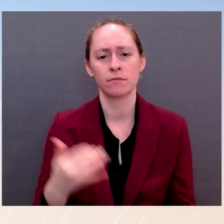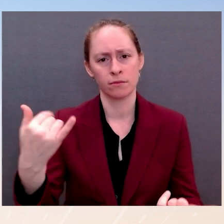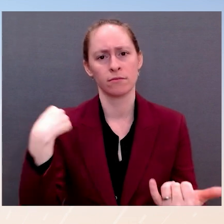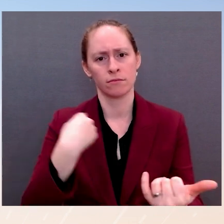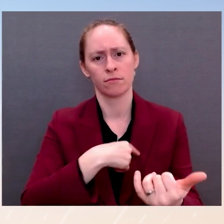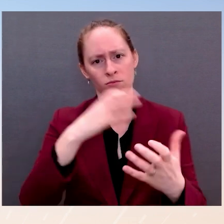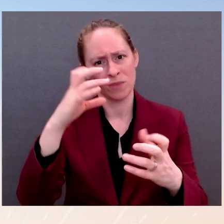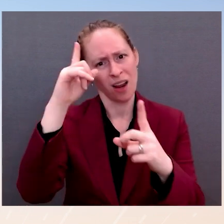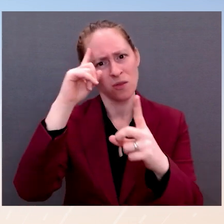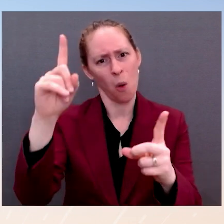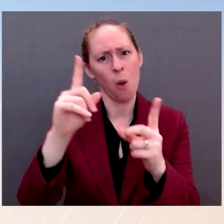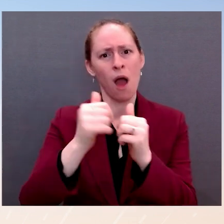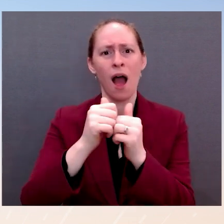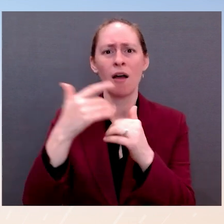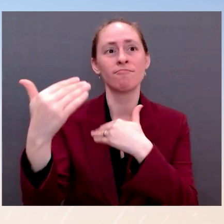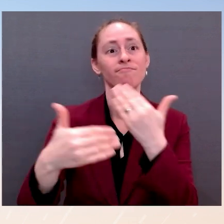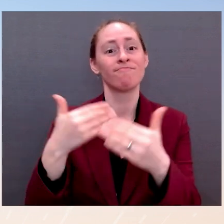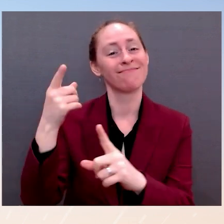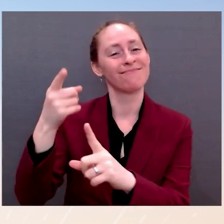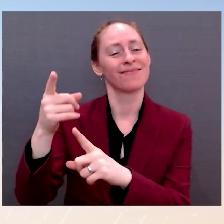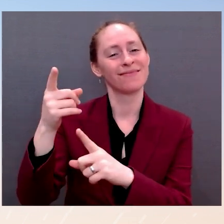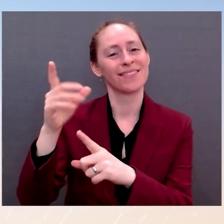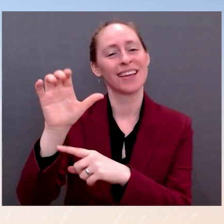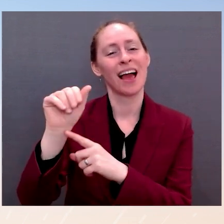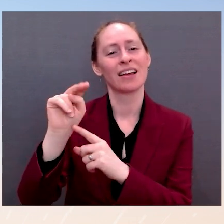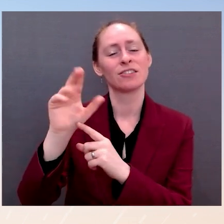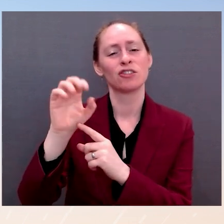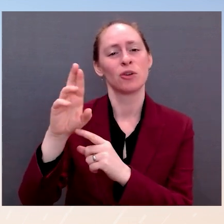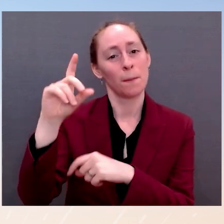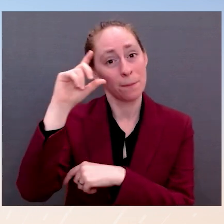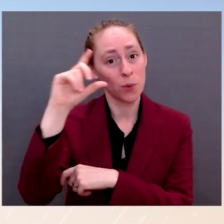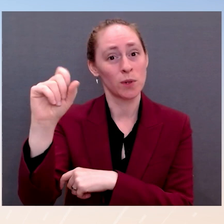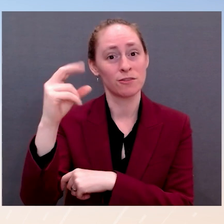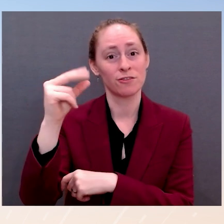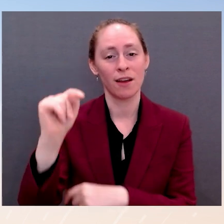to talk about what we as communities of African descent need to know.